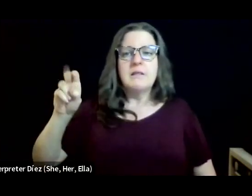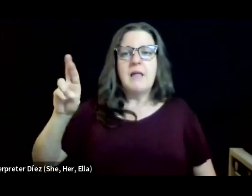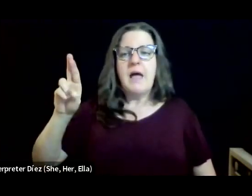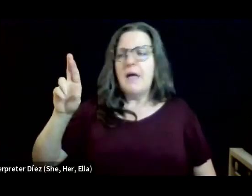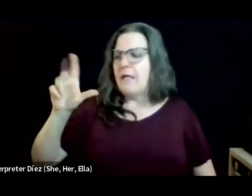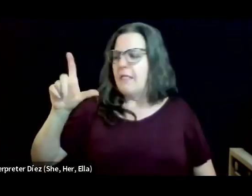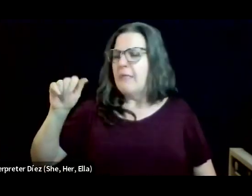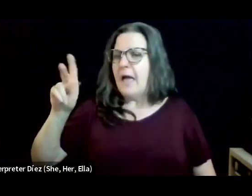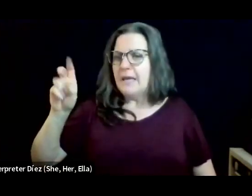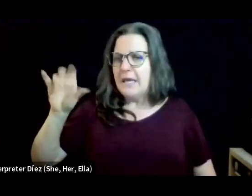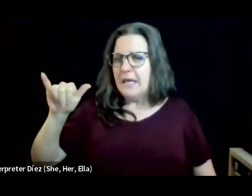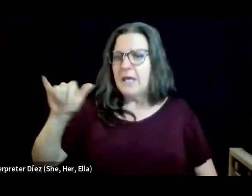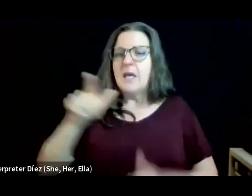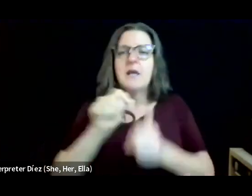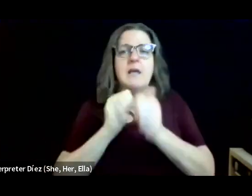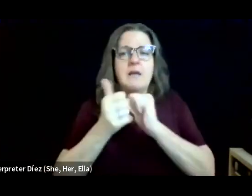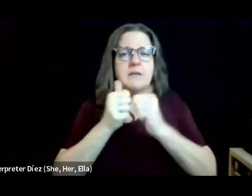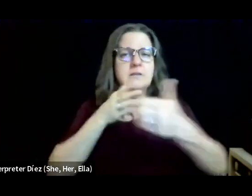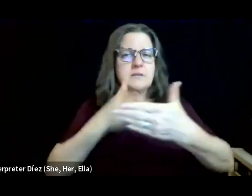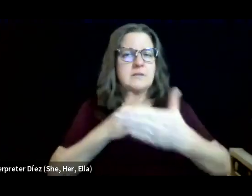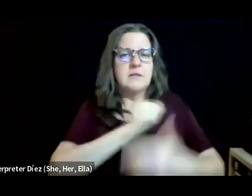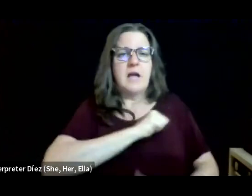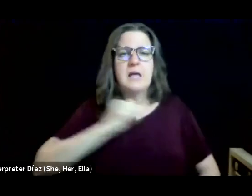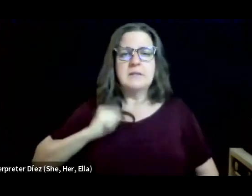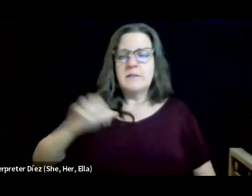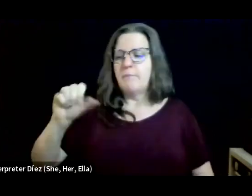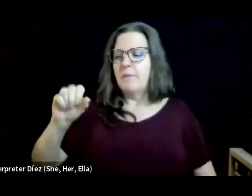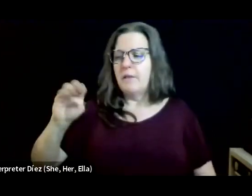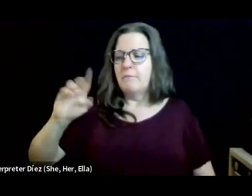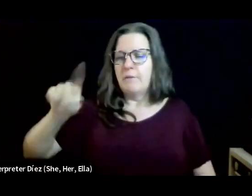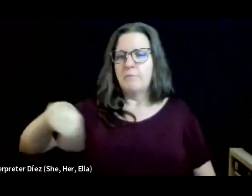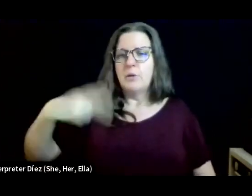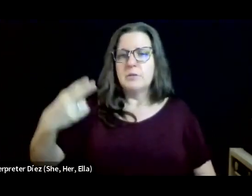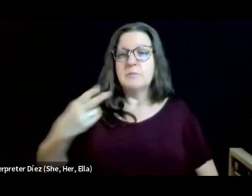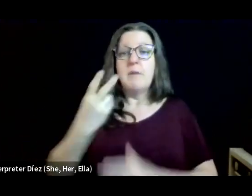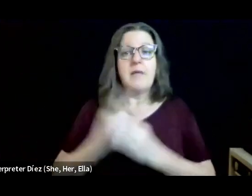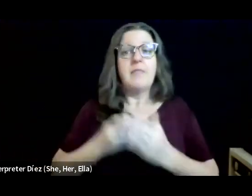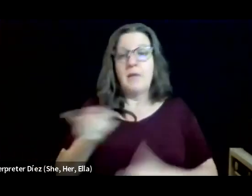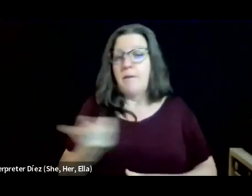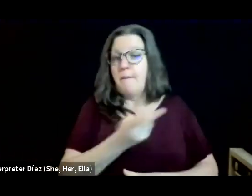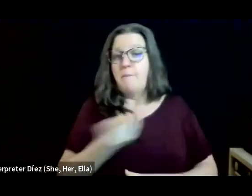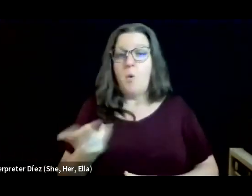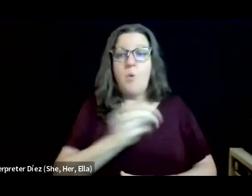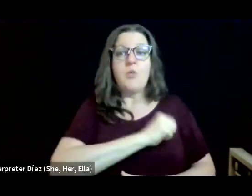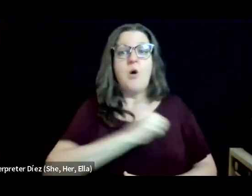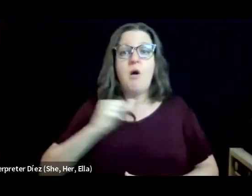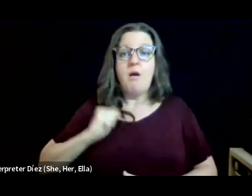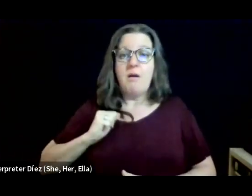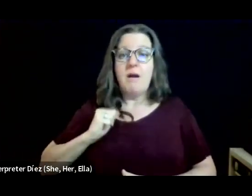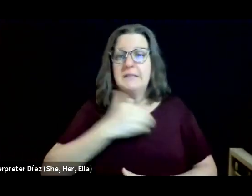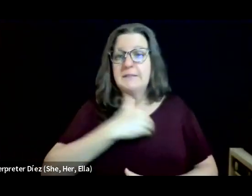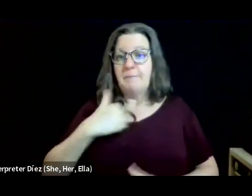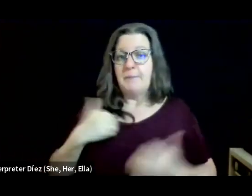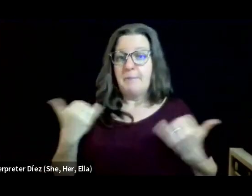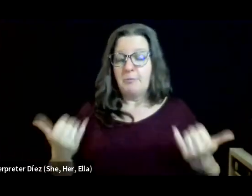They're both, uh, Assembly Members now. But the way that the ReDistricting was done,